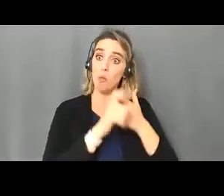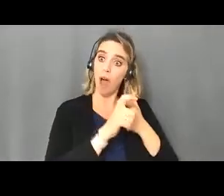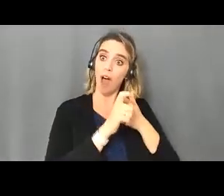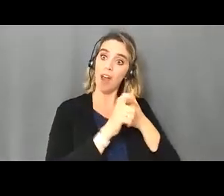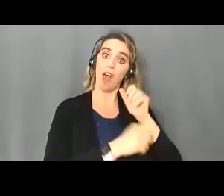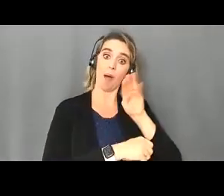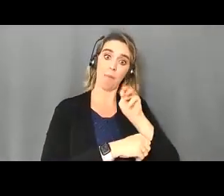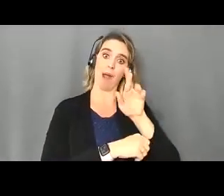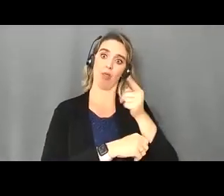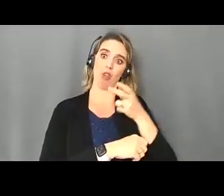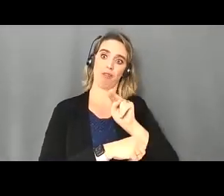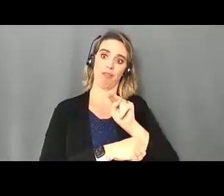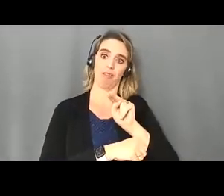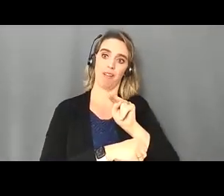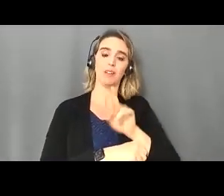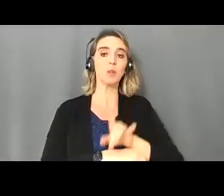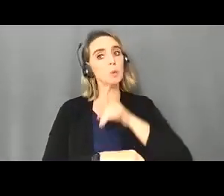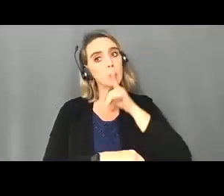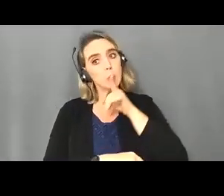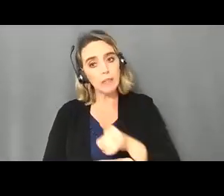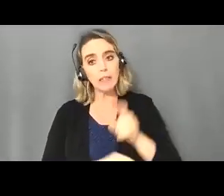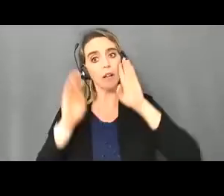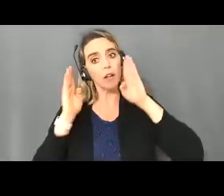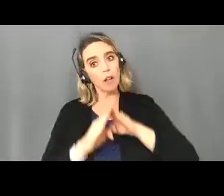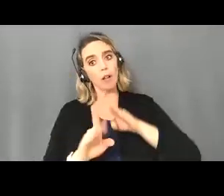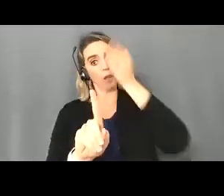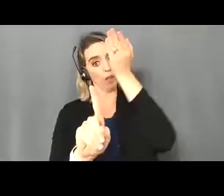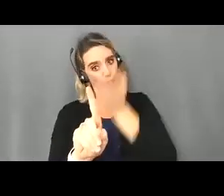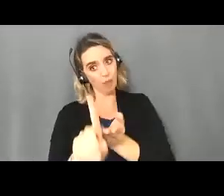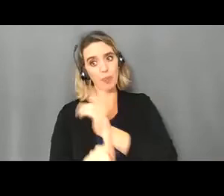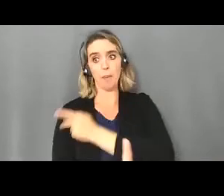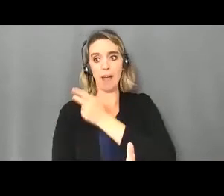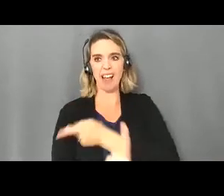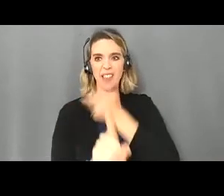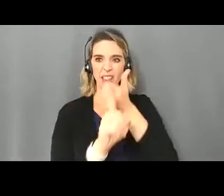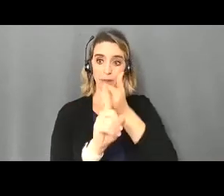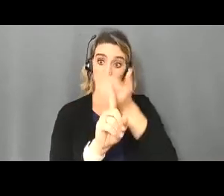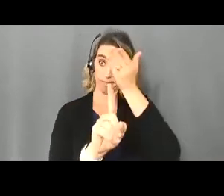So you really have to layer in the participant where they are and what their needs are